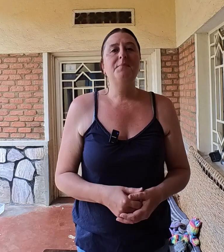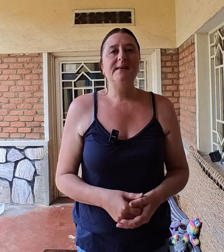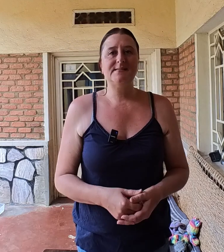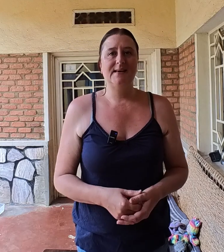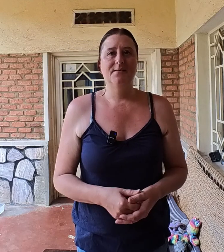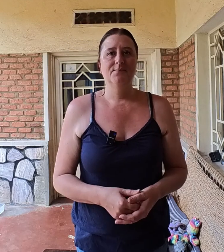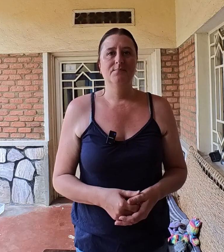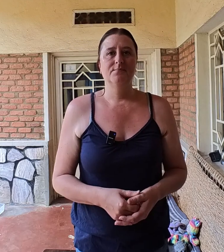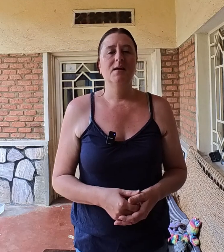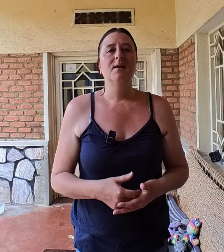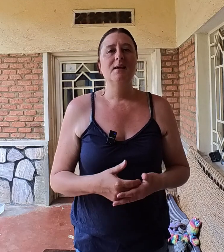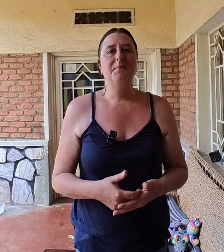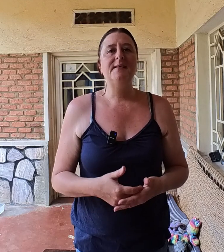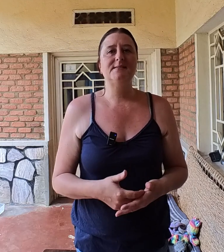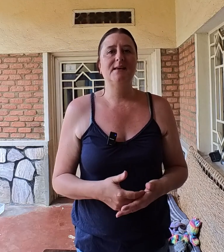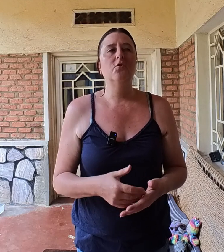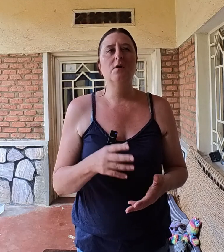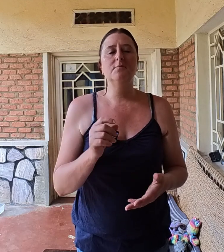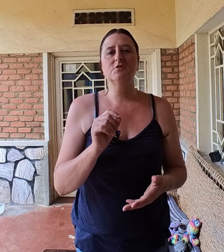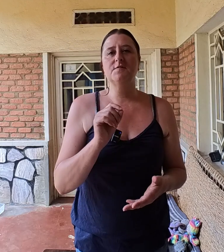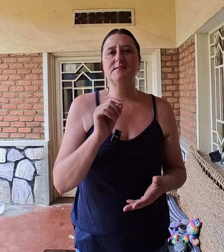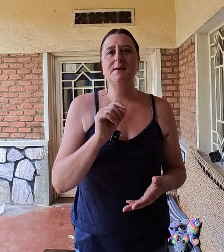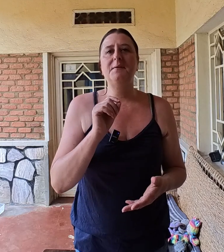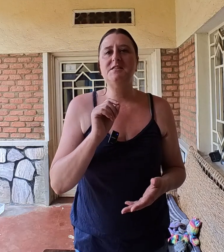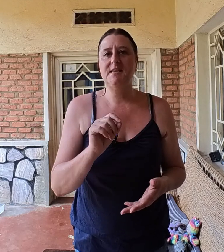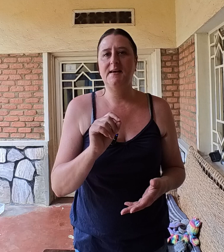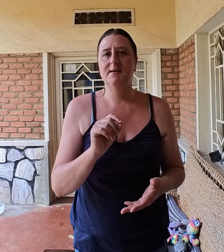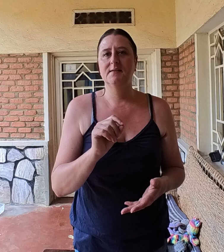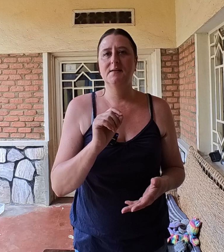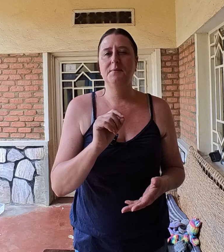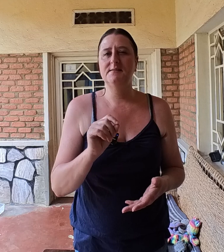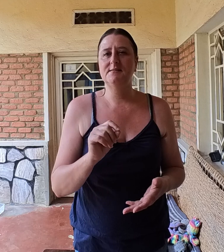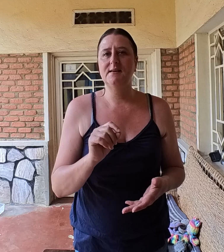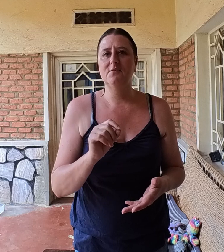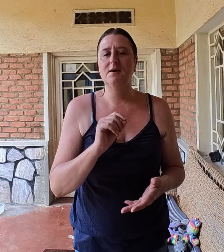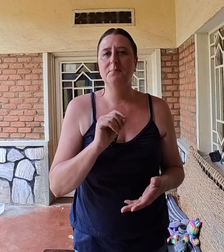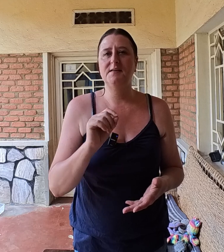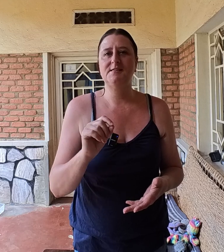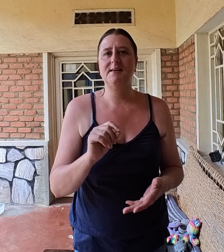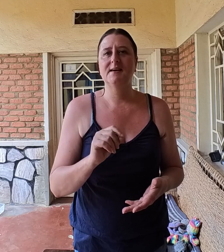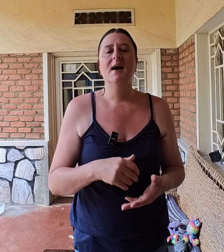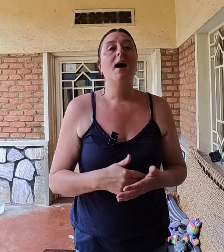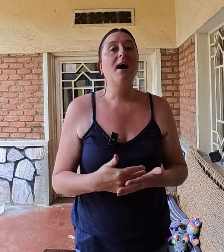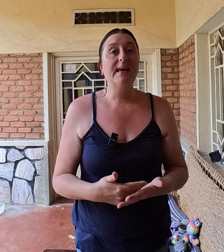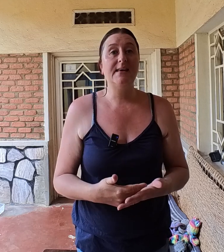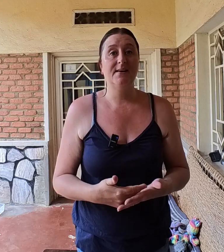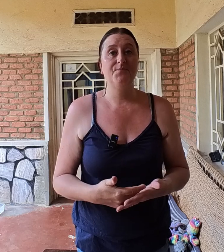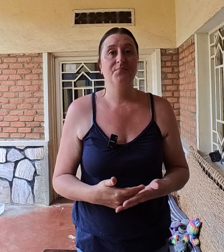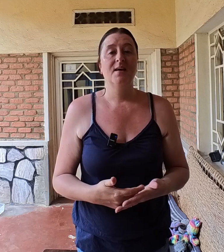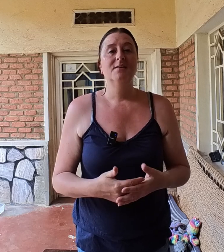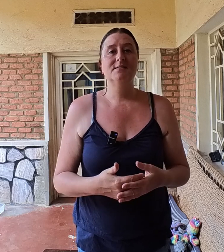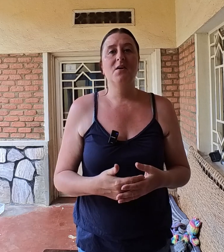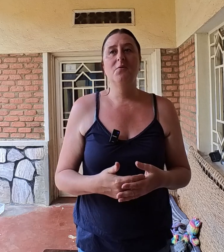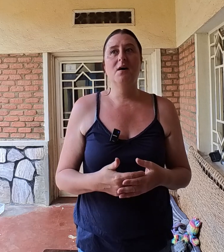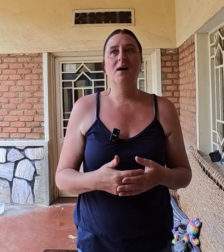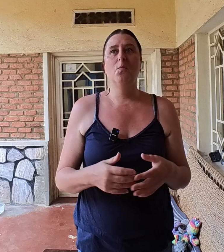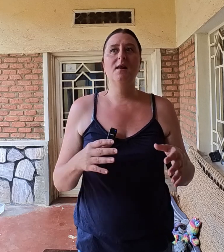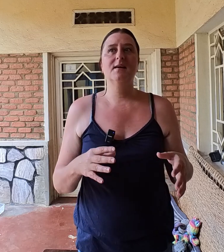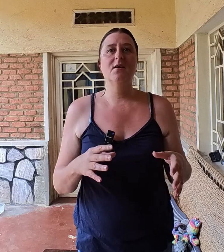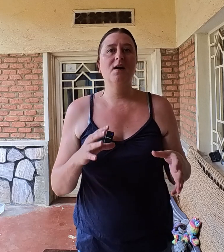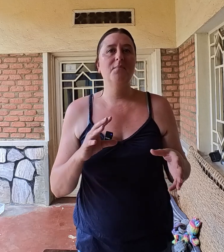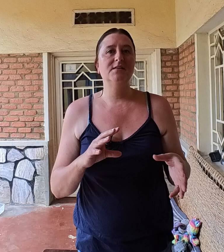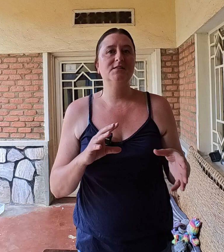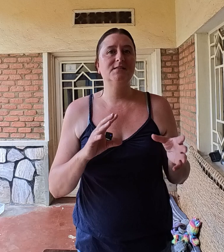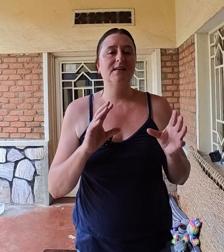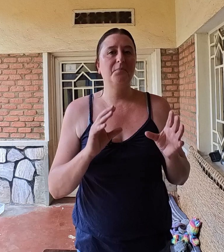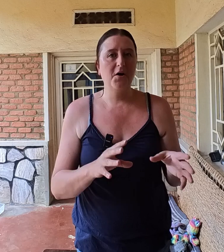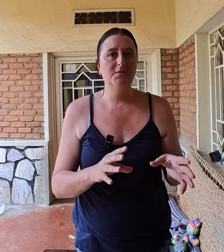Impyisi. Impyisi, or I'm not sure if it's impi-she? Impi-see or impi-she? Hyena. So, a while ago I mentioned in a